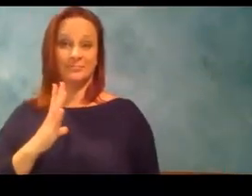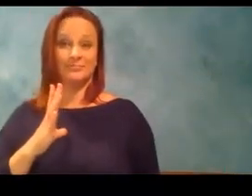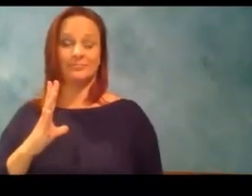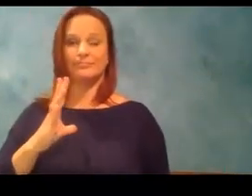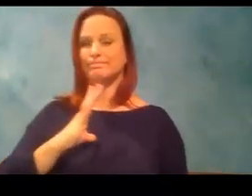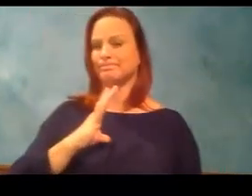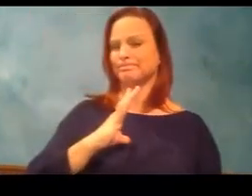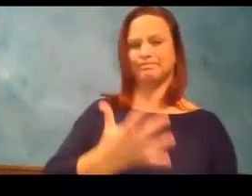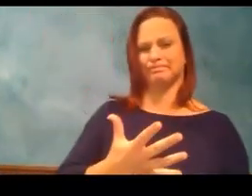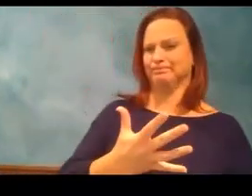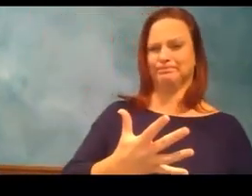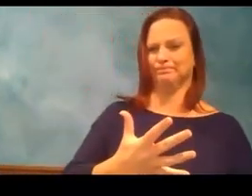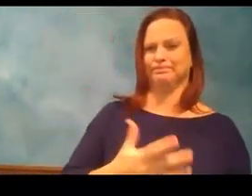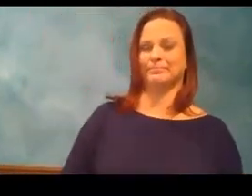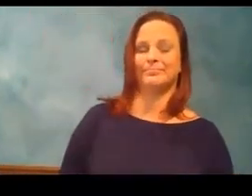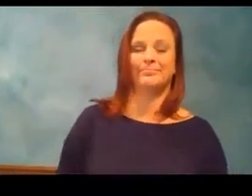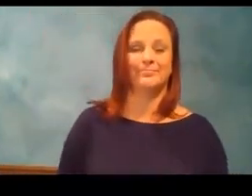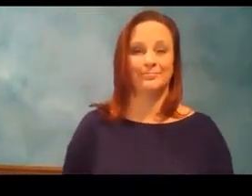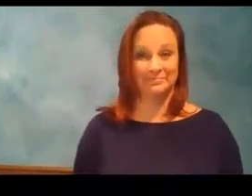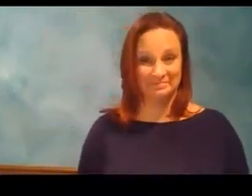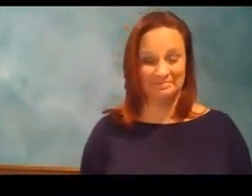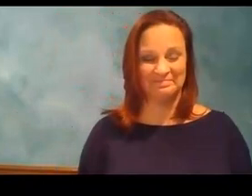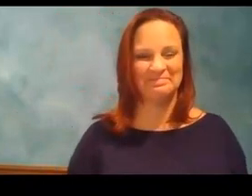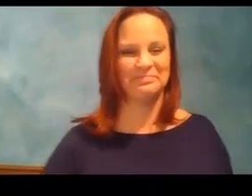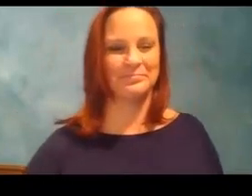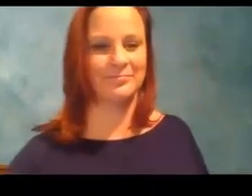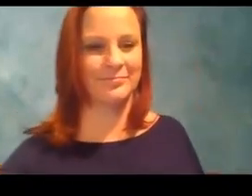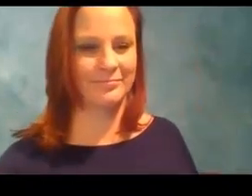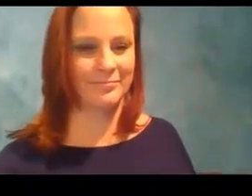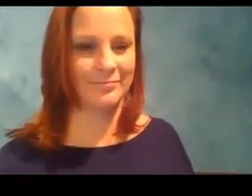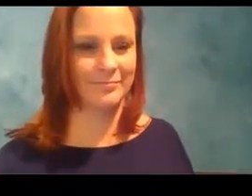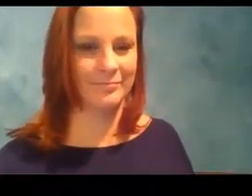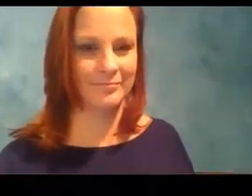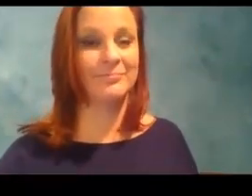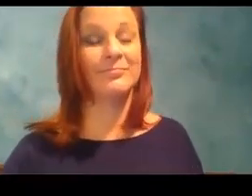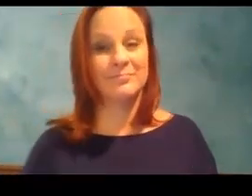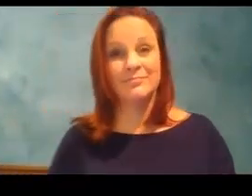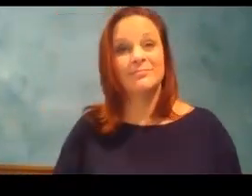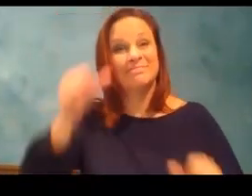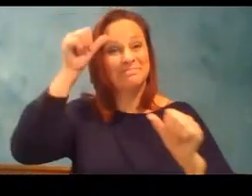FINE, and then throw it away for NOT-FINE. Those are the four signs.